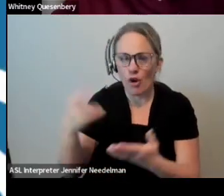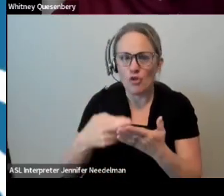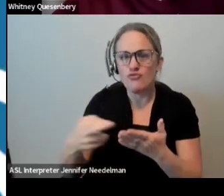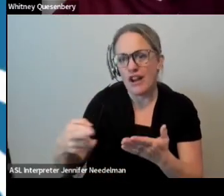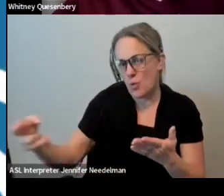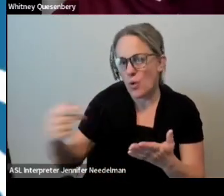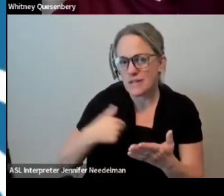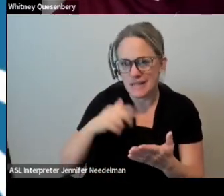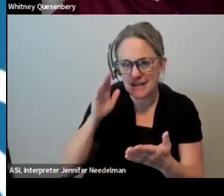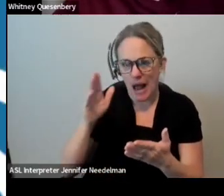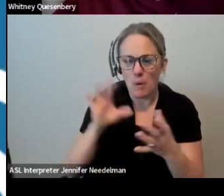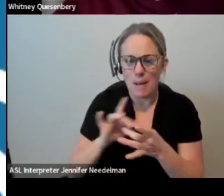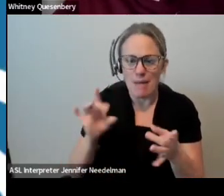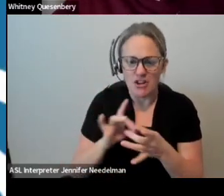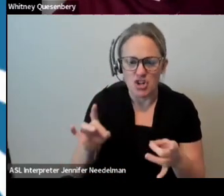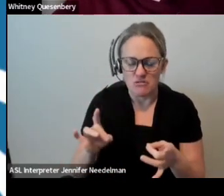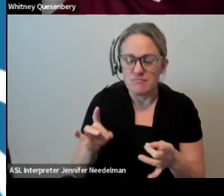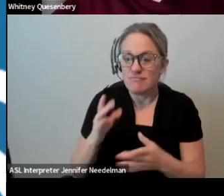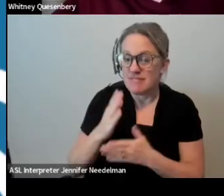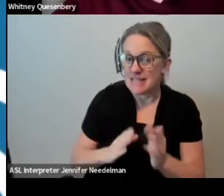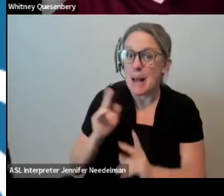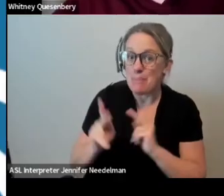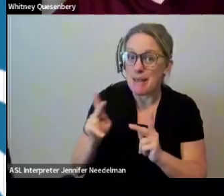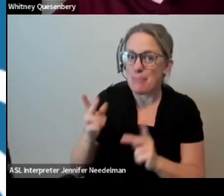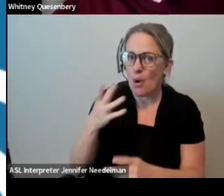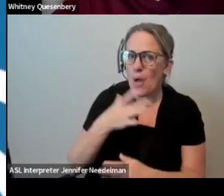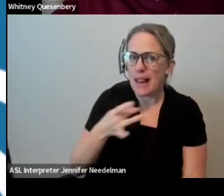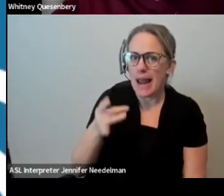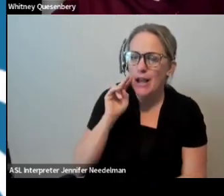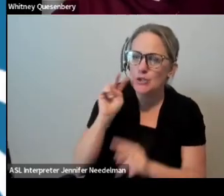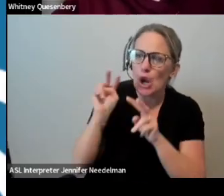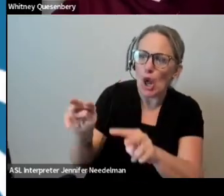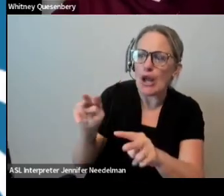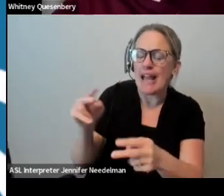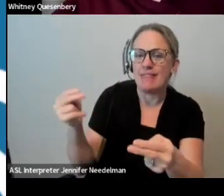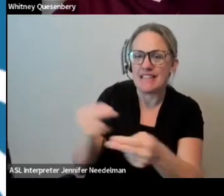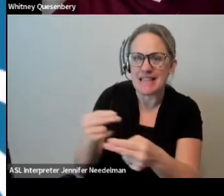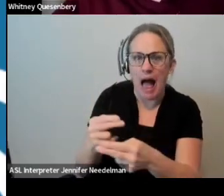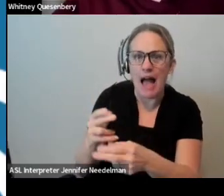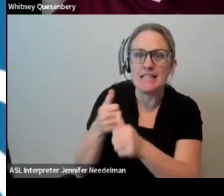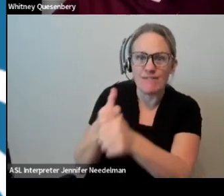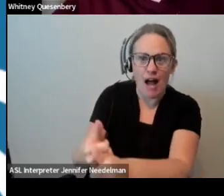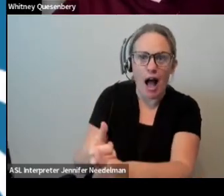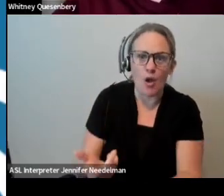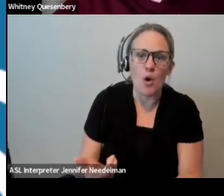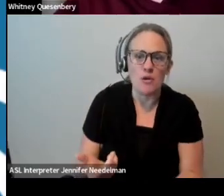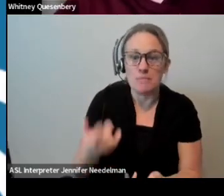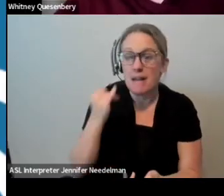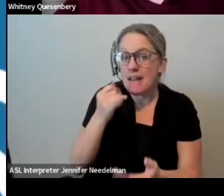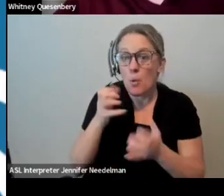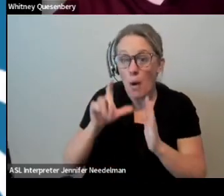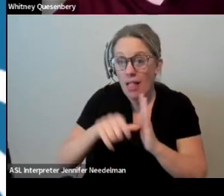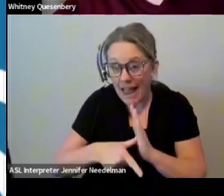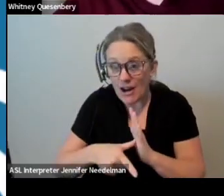if you want to look at them. I know some people like to have the slides to follow along, but if you want them later, they're there as well in Google Slides.